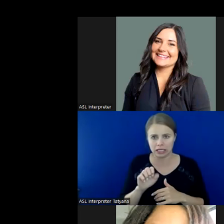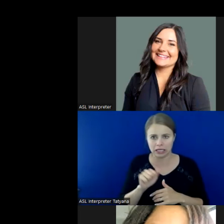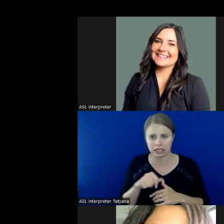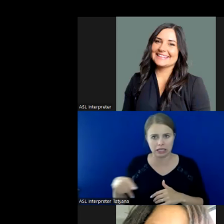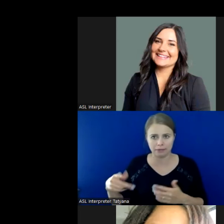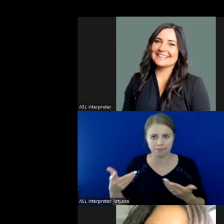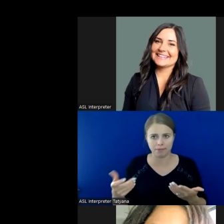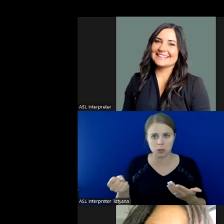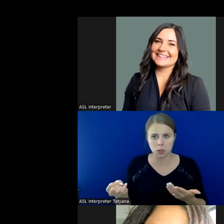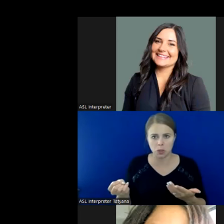So, EEAAP number 3.